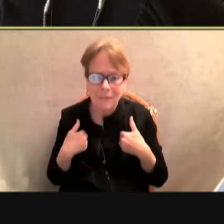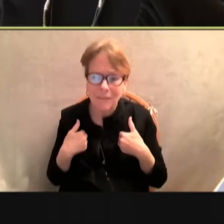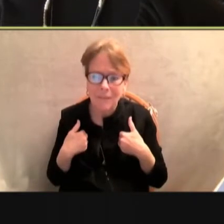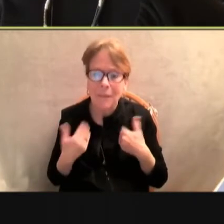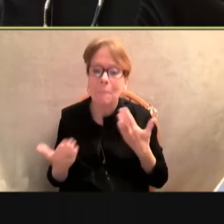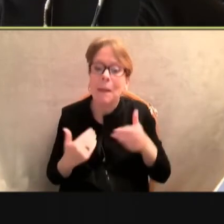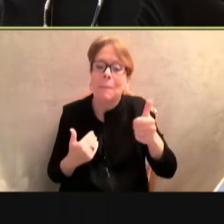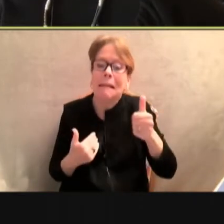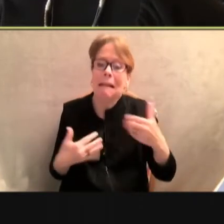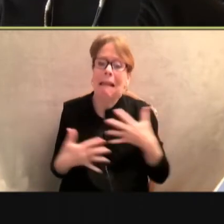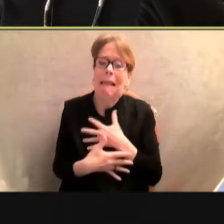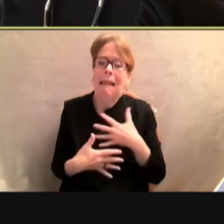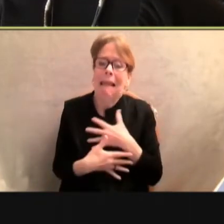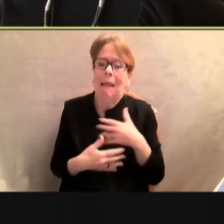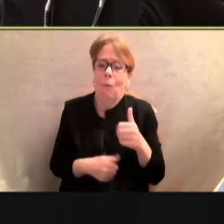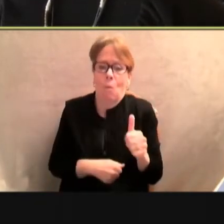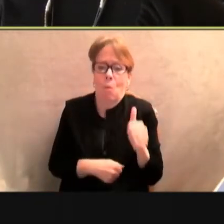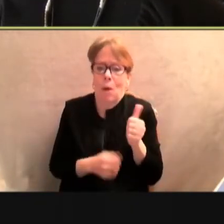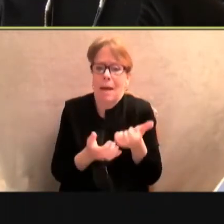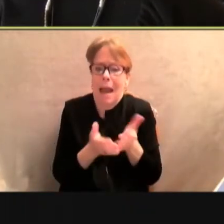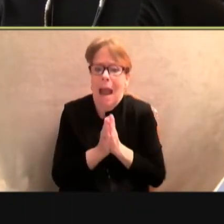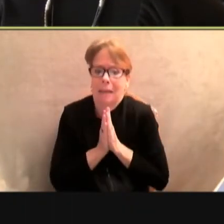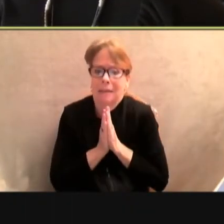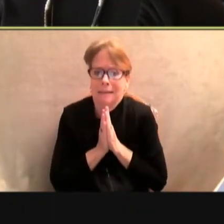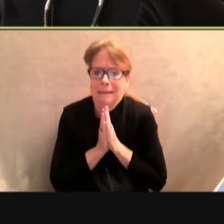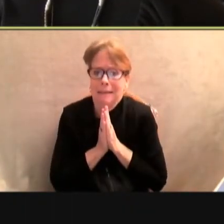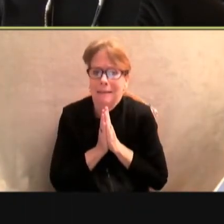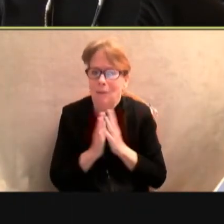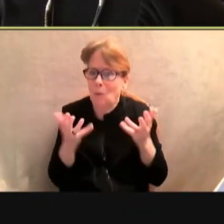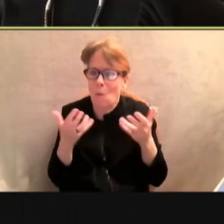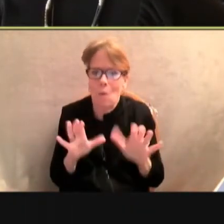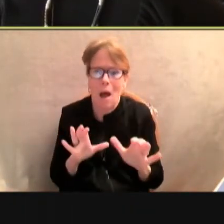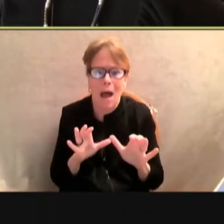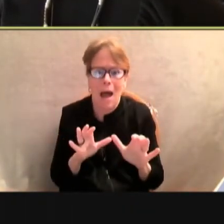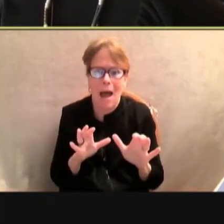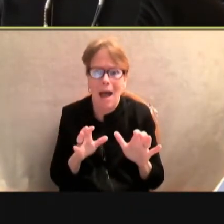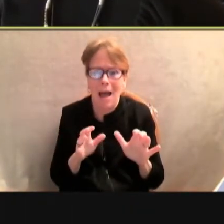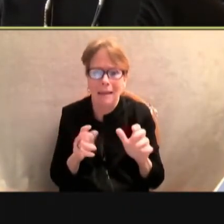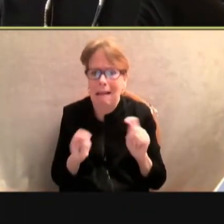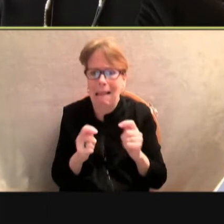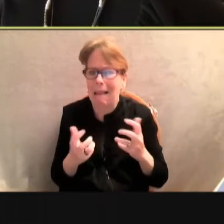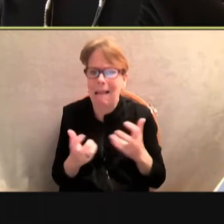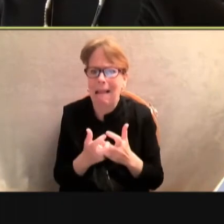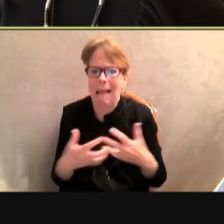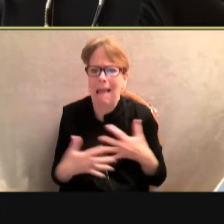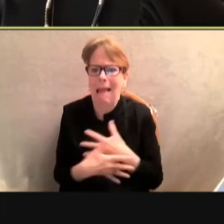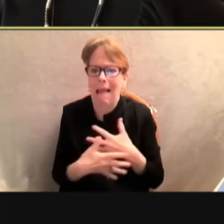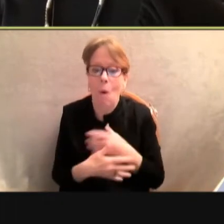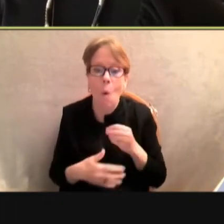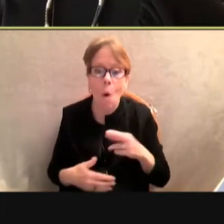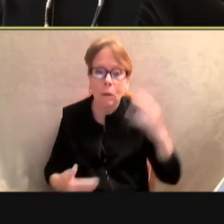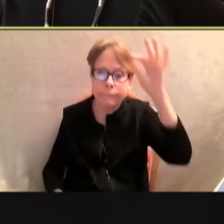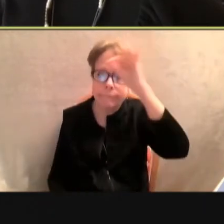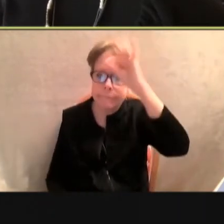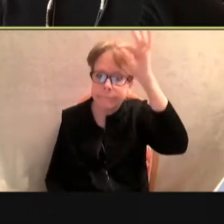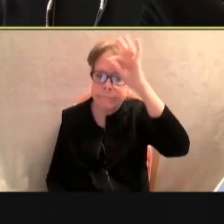they didn't know that accommodations existed. Or for many people, they received informal